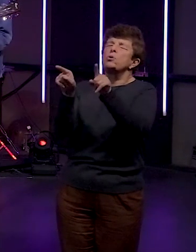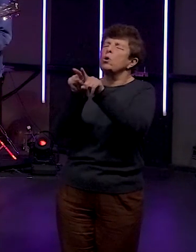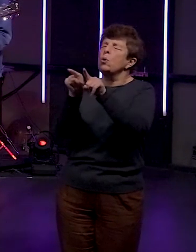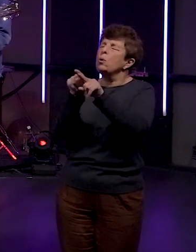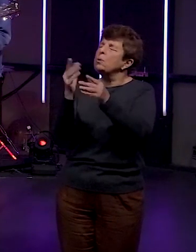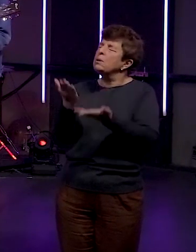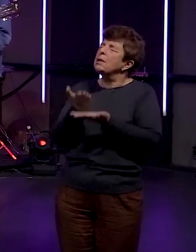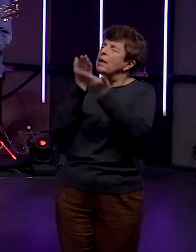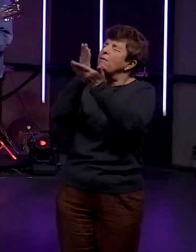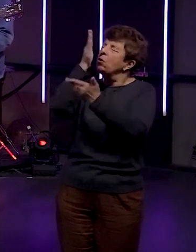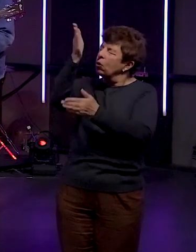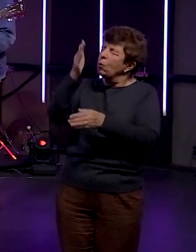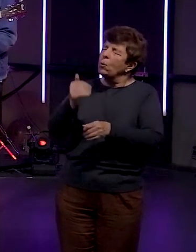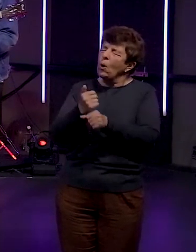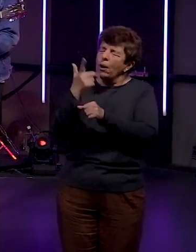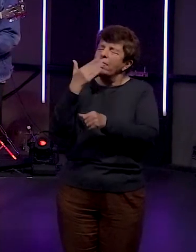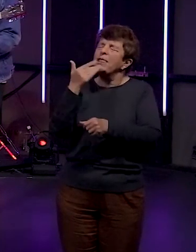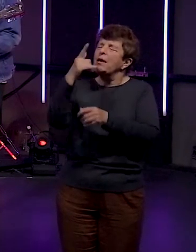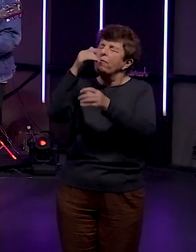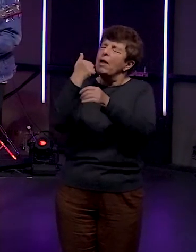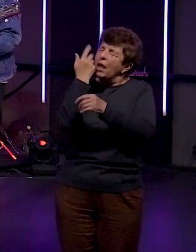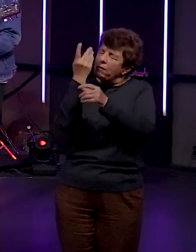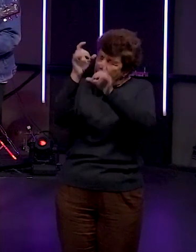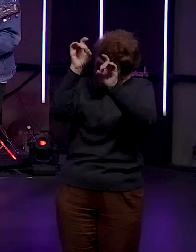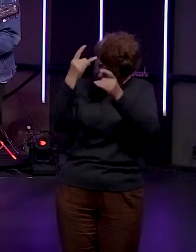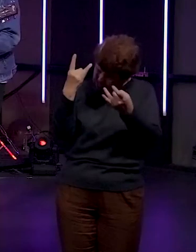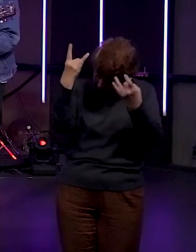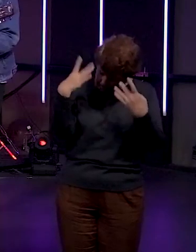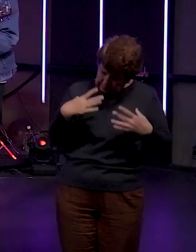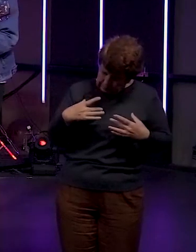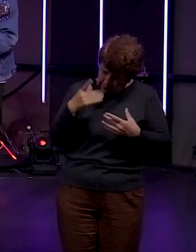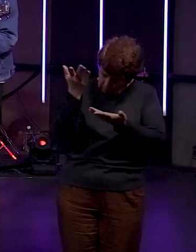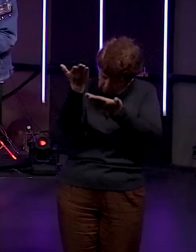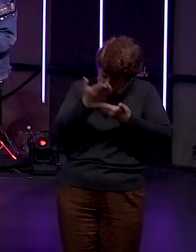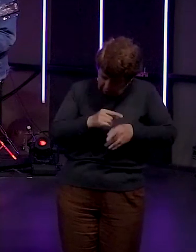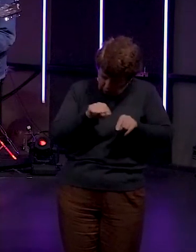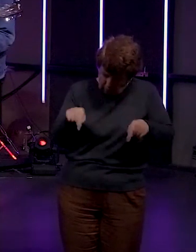our God. Thank you for every blessing that you give to us. May we continue to